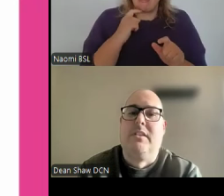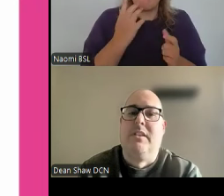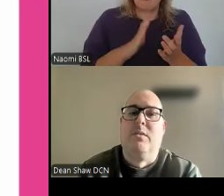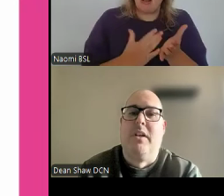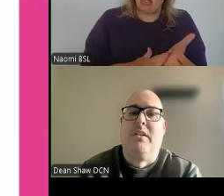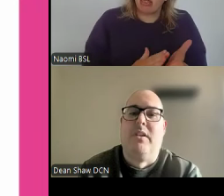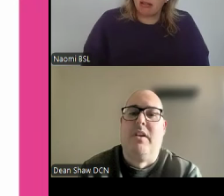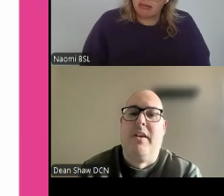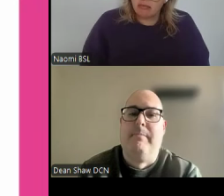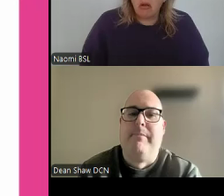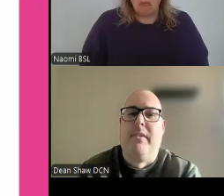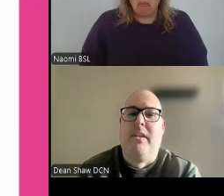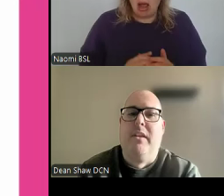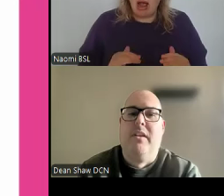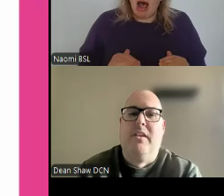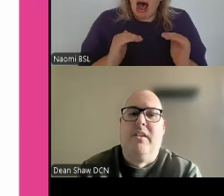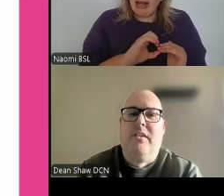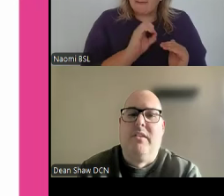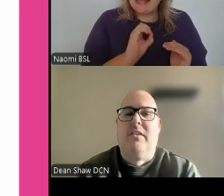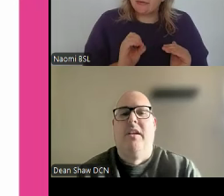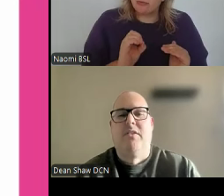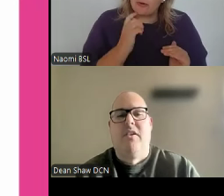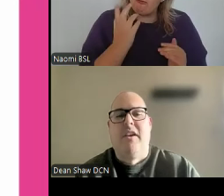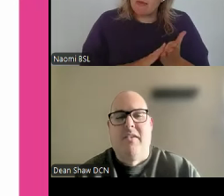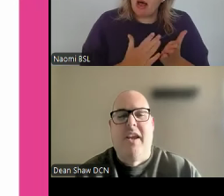Quite high. Thanks very much, Dean. Thanks. That's all right.